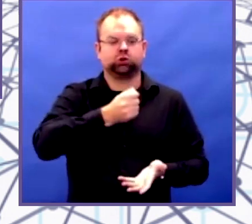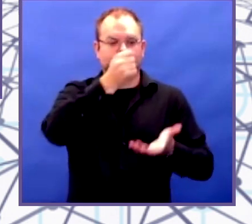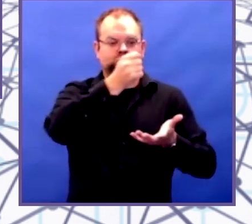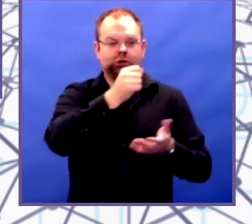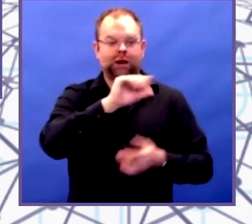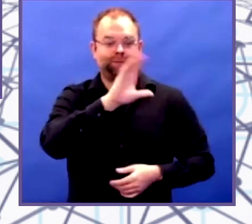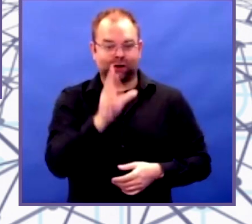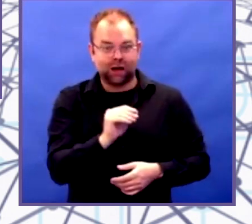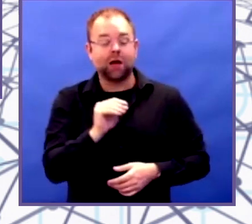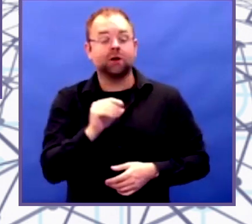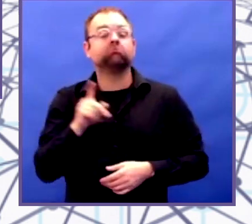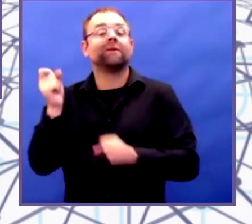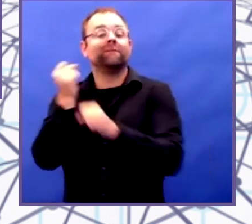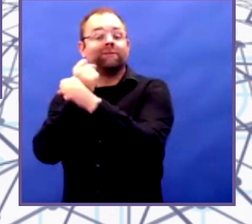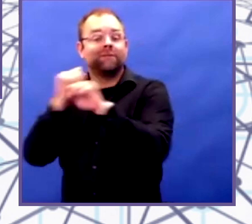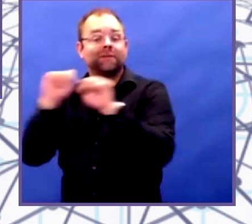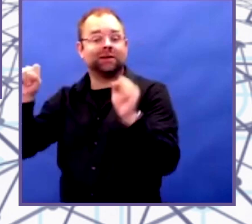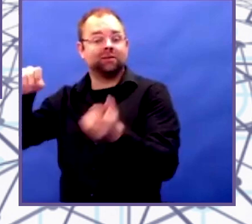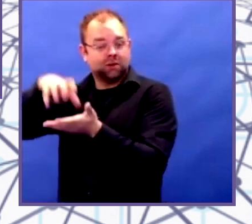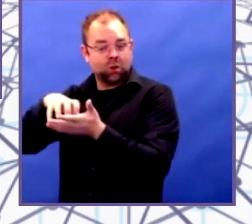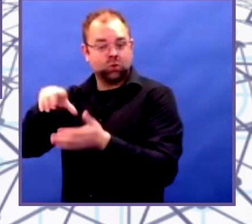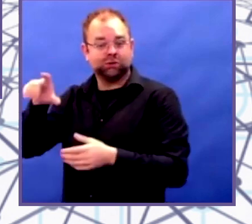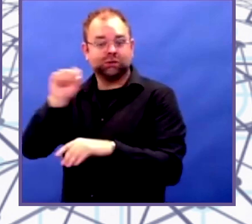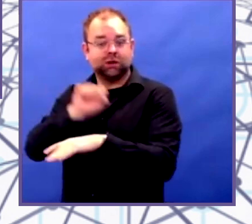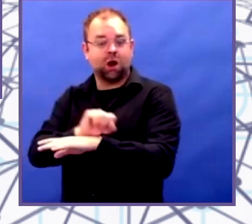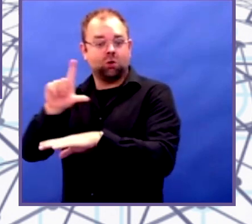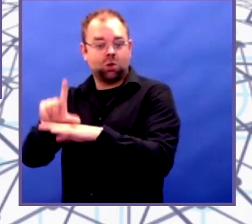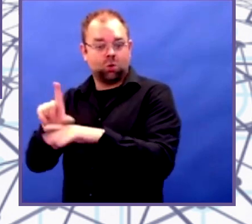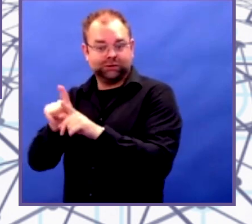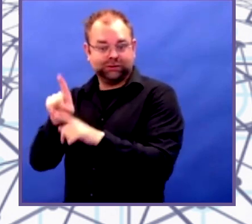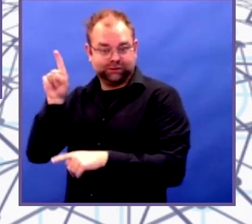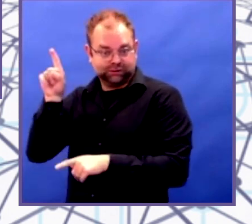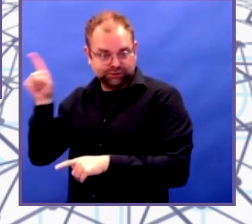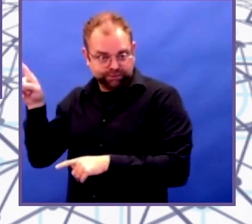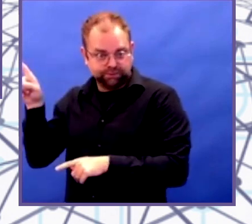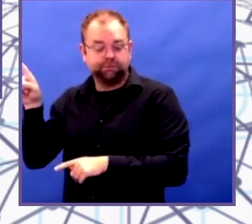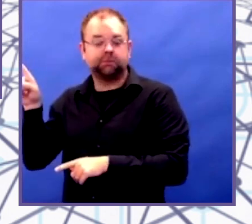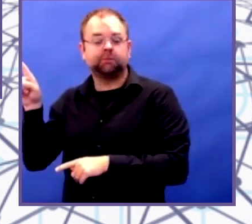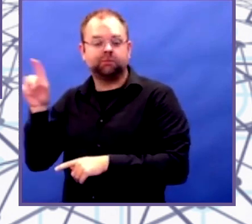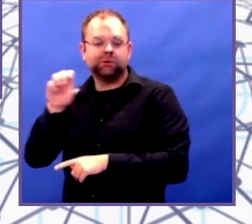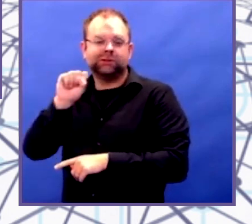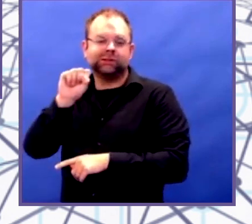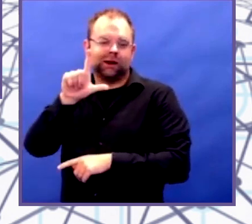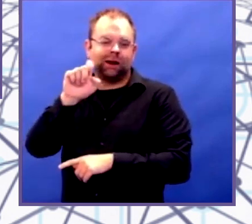And what this map does is just show the geographic global spread of the six cities, which was